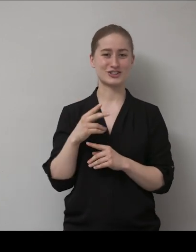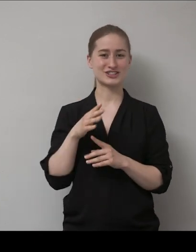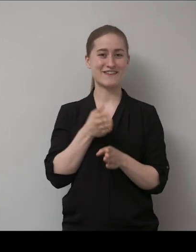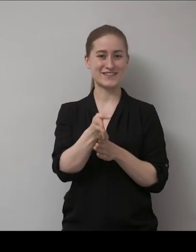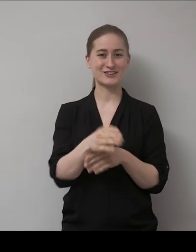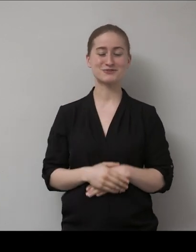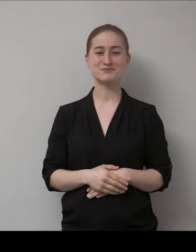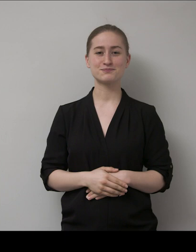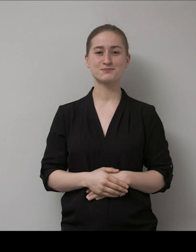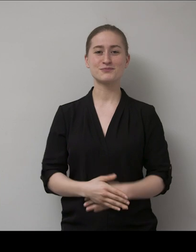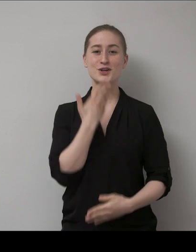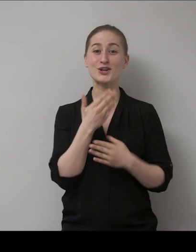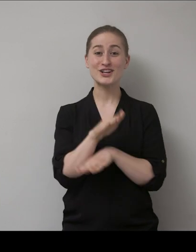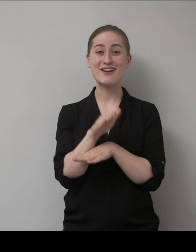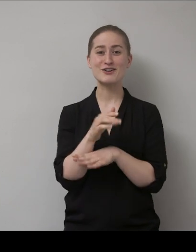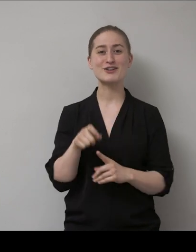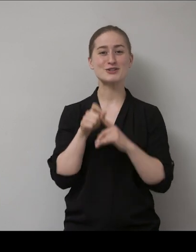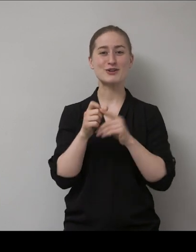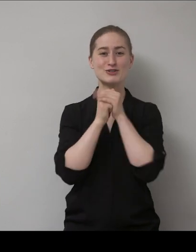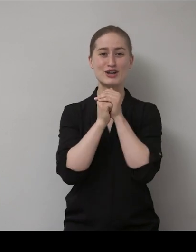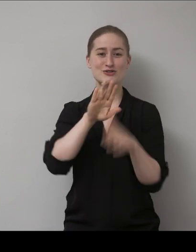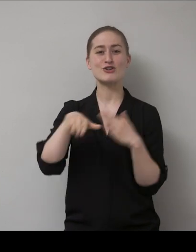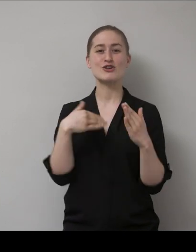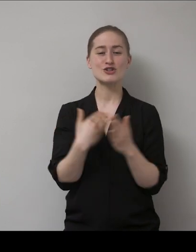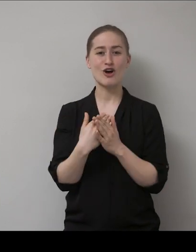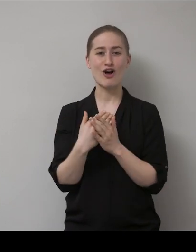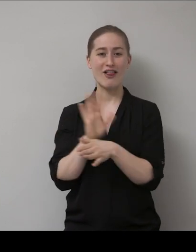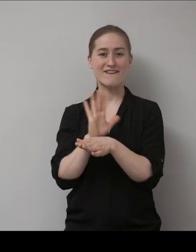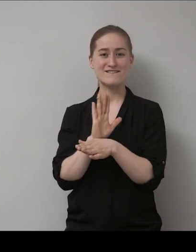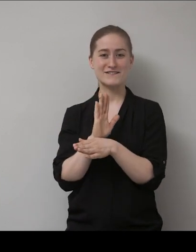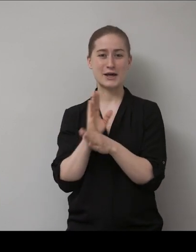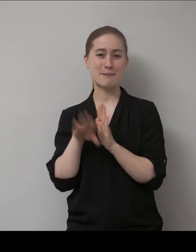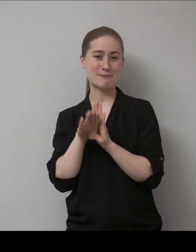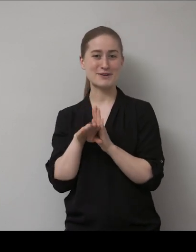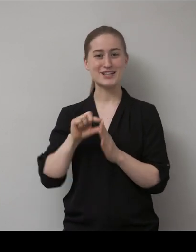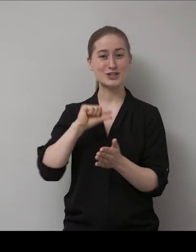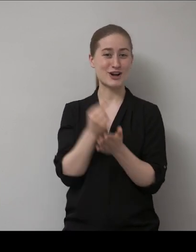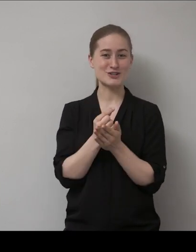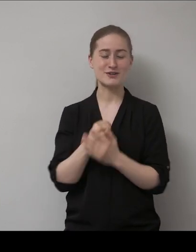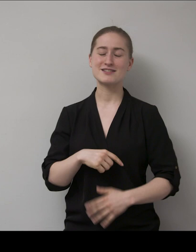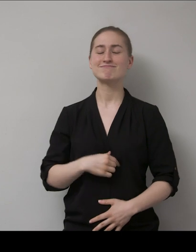Good afternoon, everybody, and a special congratulations to all of the Film and Media graduates. I'm so proud of all of you,